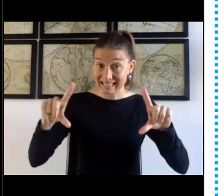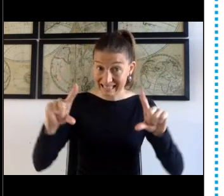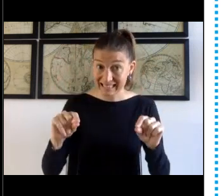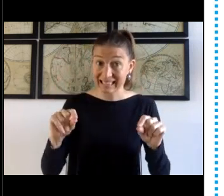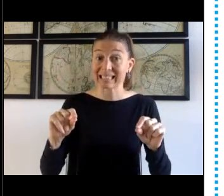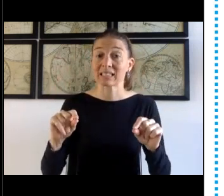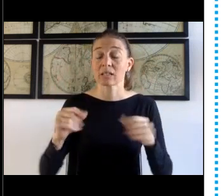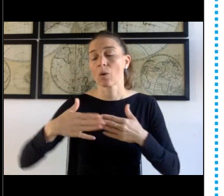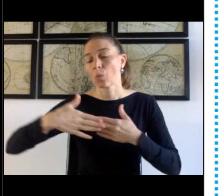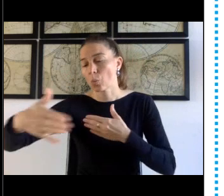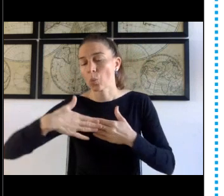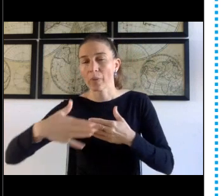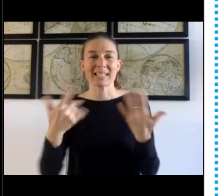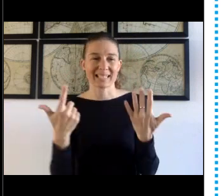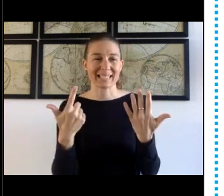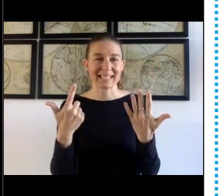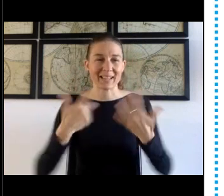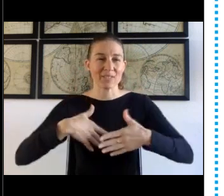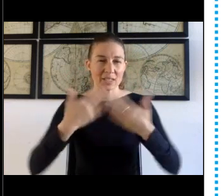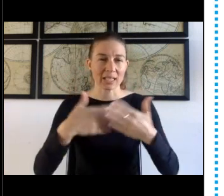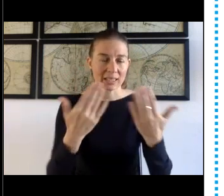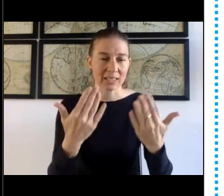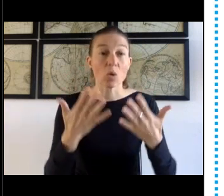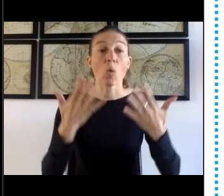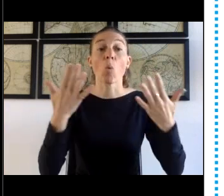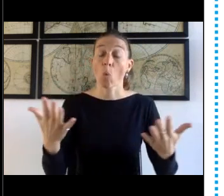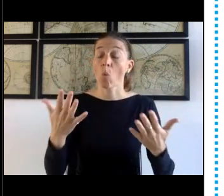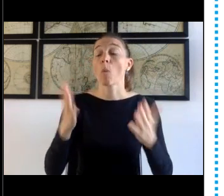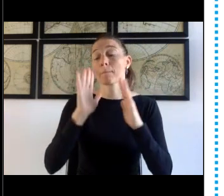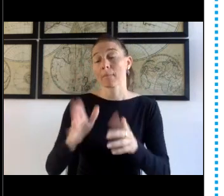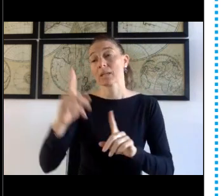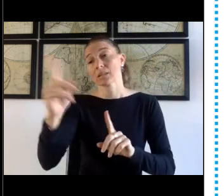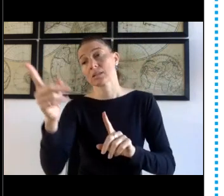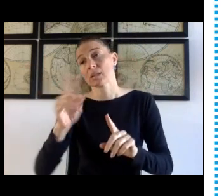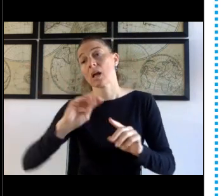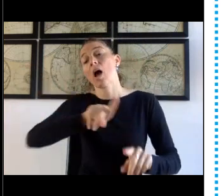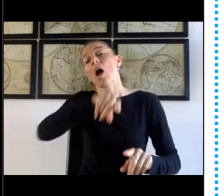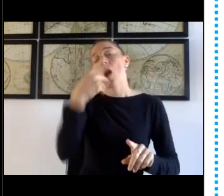or provide you with a return flight to your first point of departure